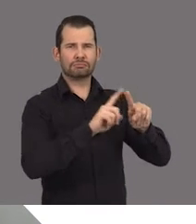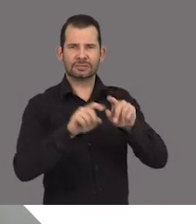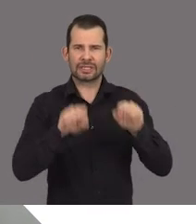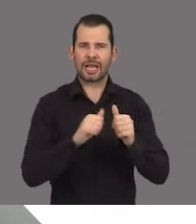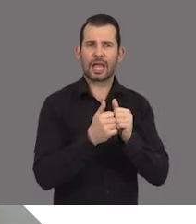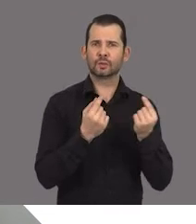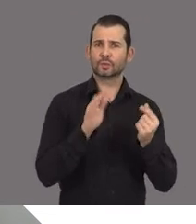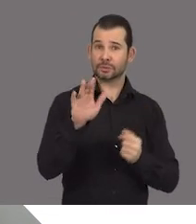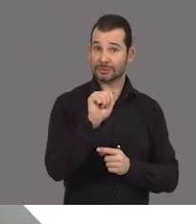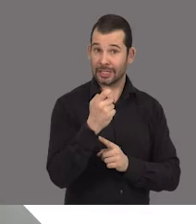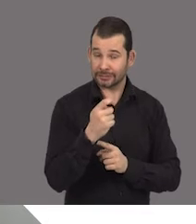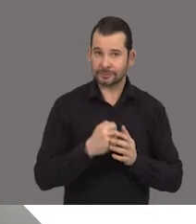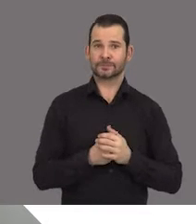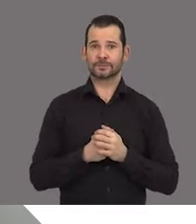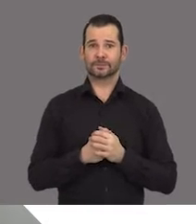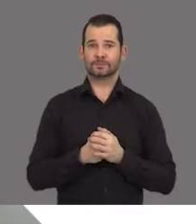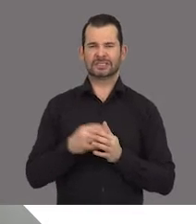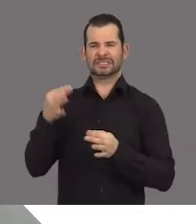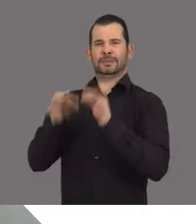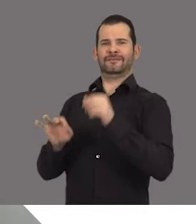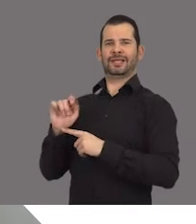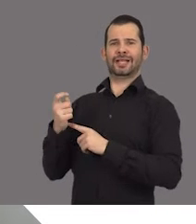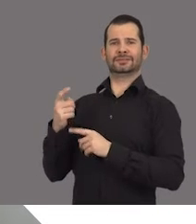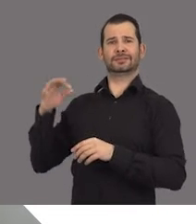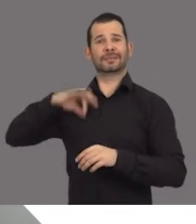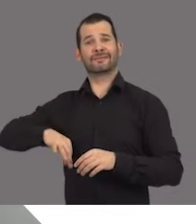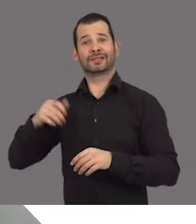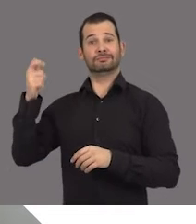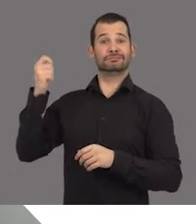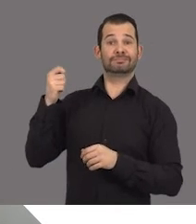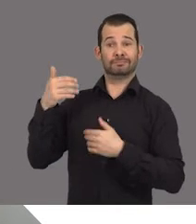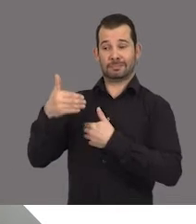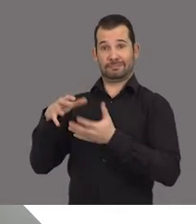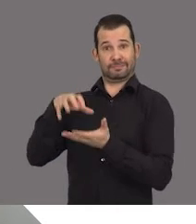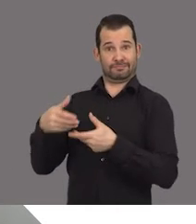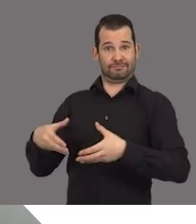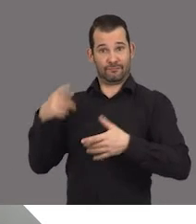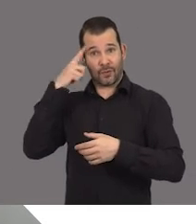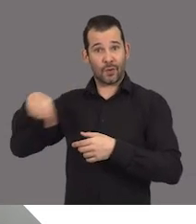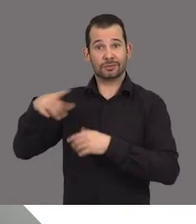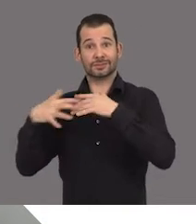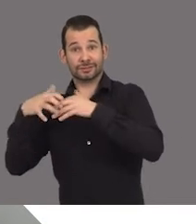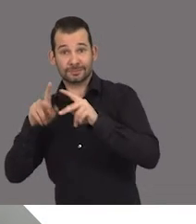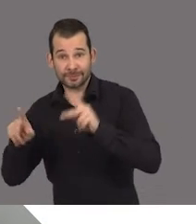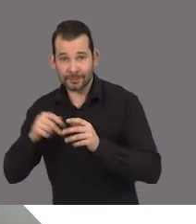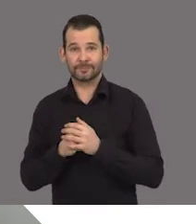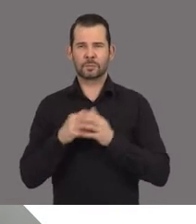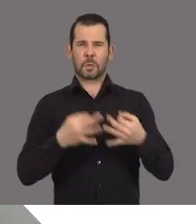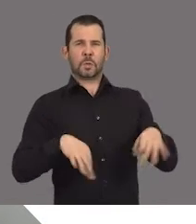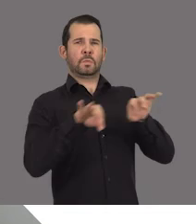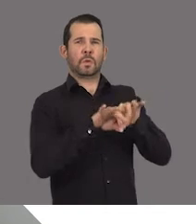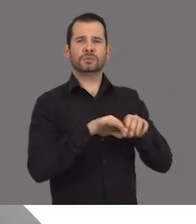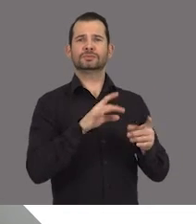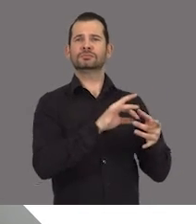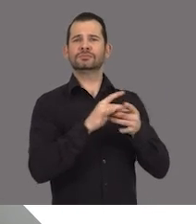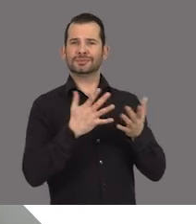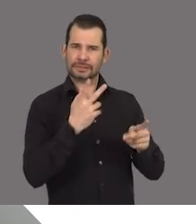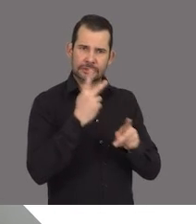the simplified tax and benefit package for Indigenous Peoples, and the importance of keeping your personal information updated